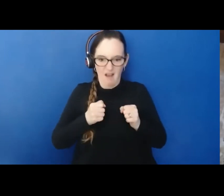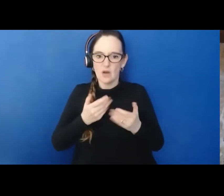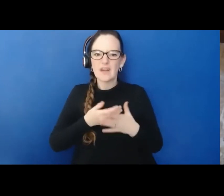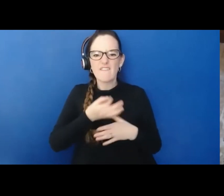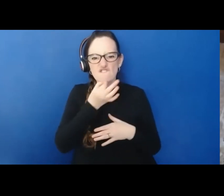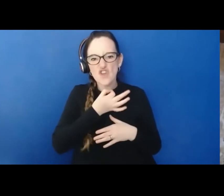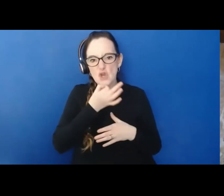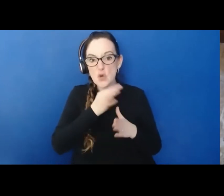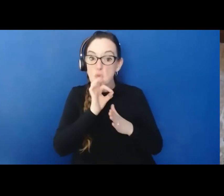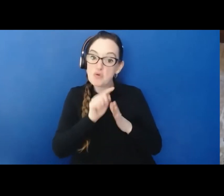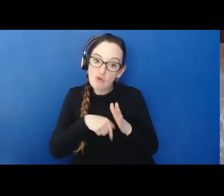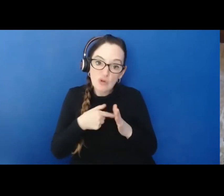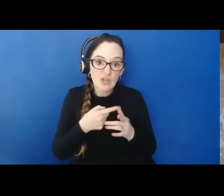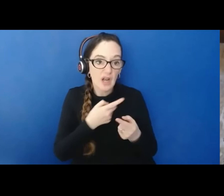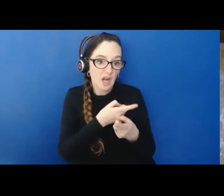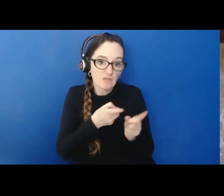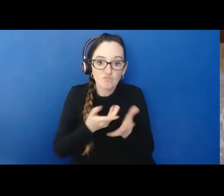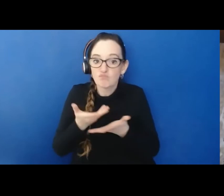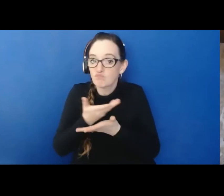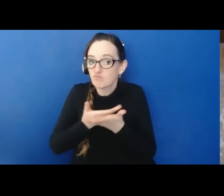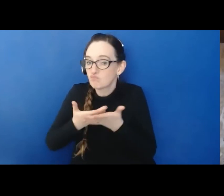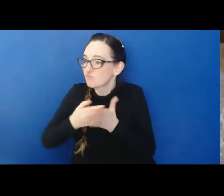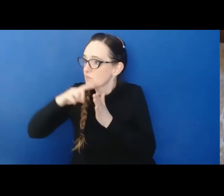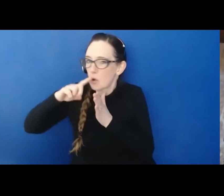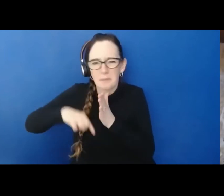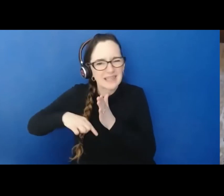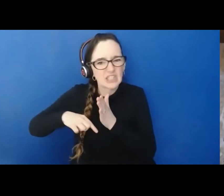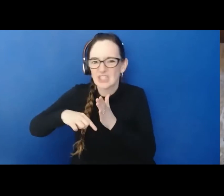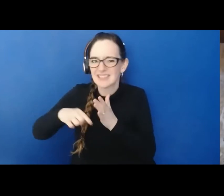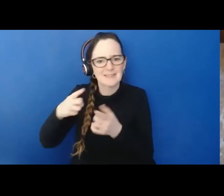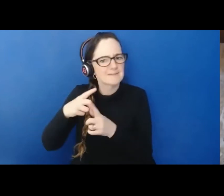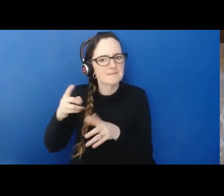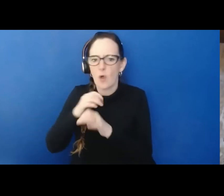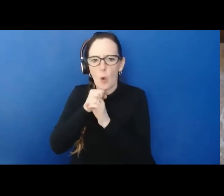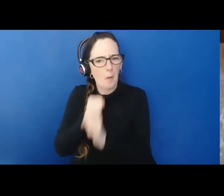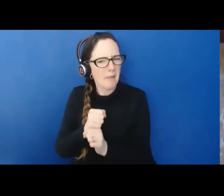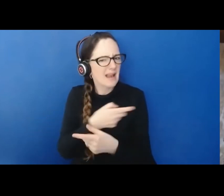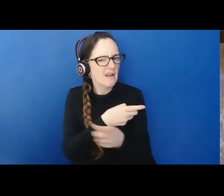conversations, commissions, committed to the artist and there was no space any more for